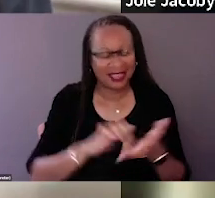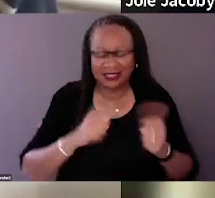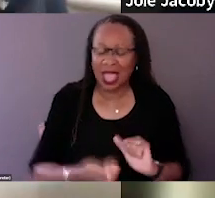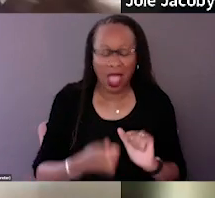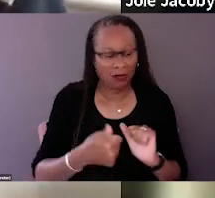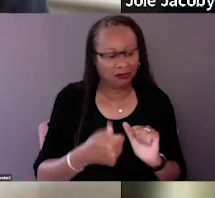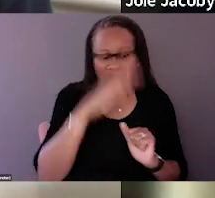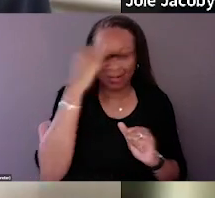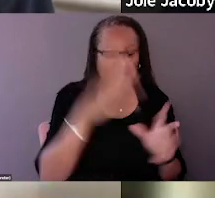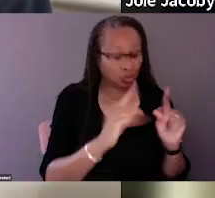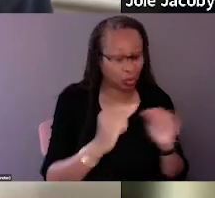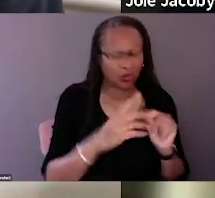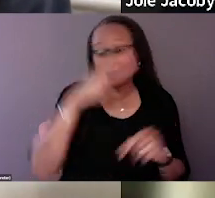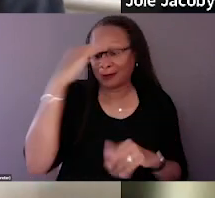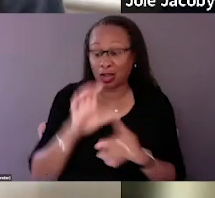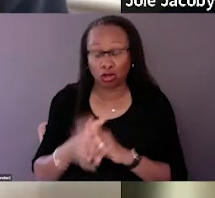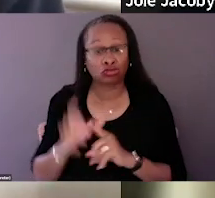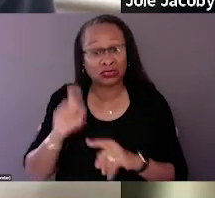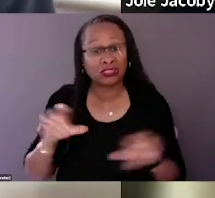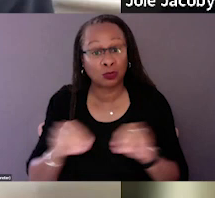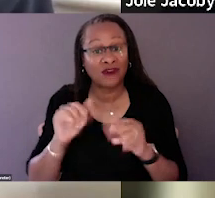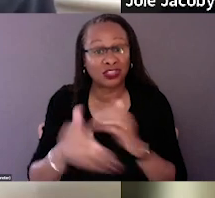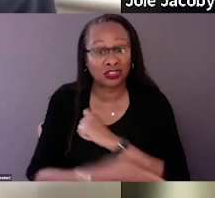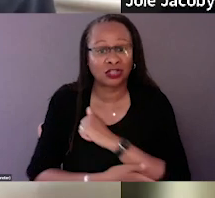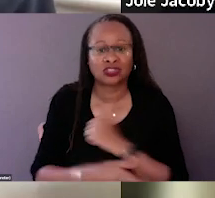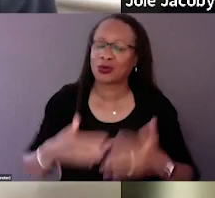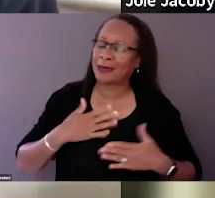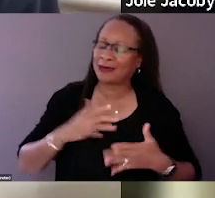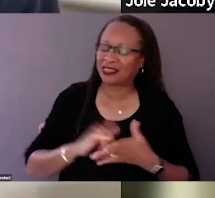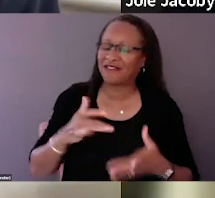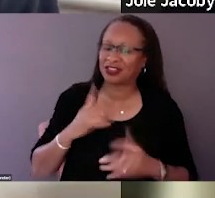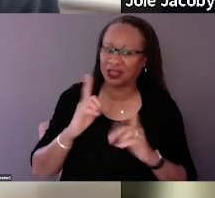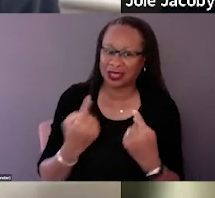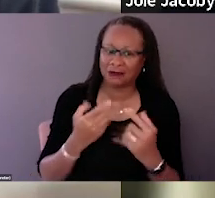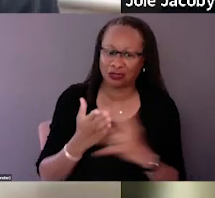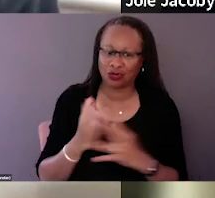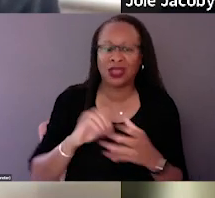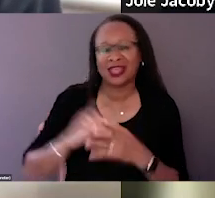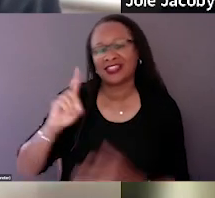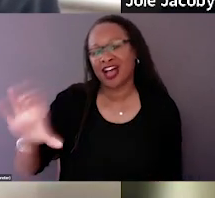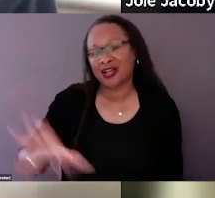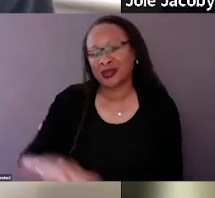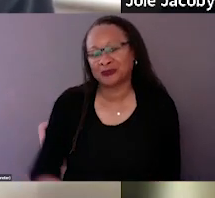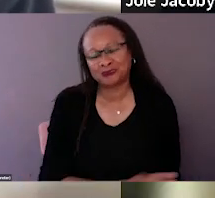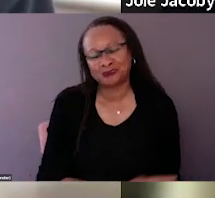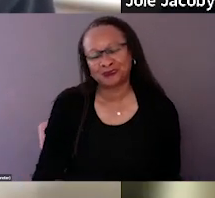so I'm glad that that feeling came through in the doc for you. - Yeah, in particular,